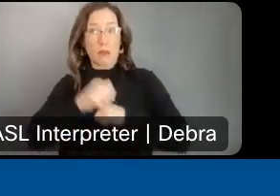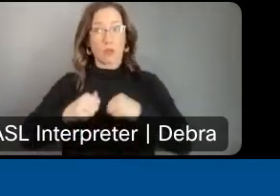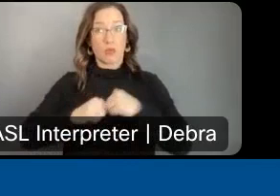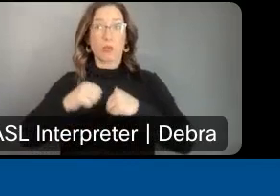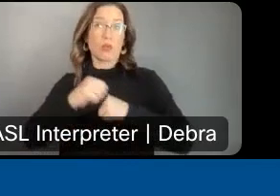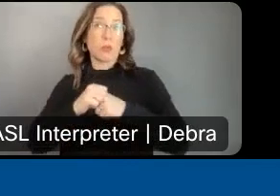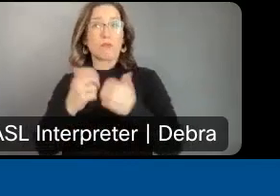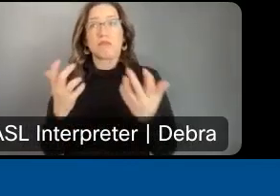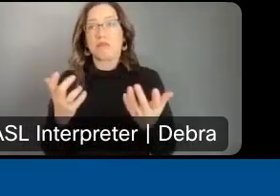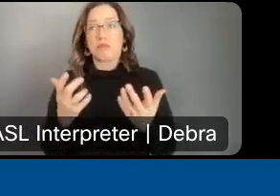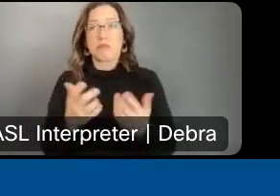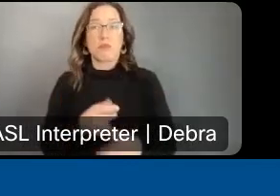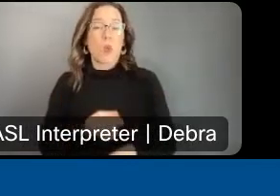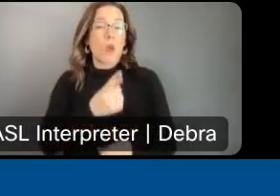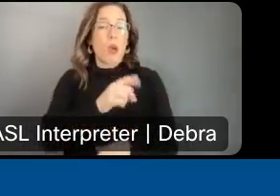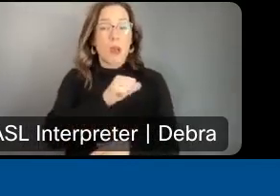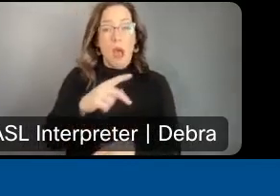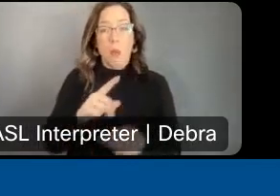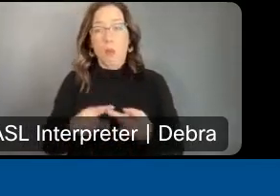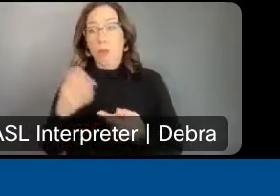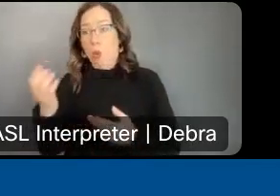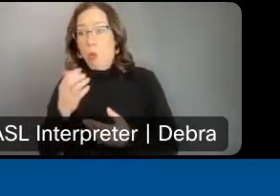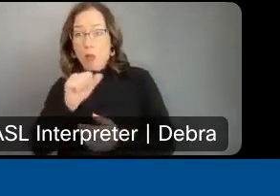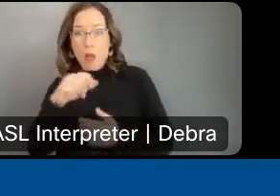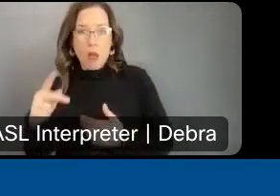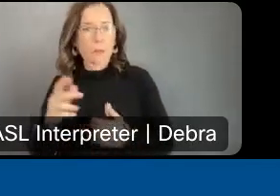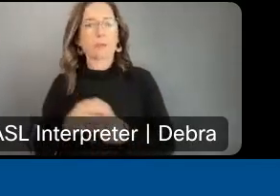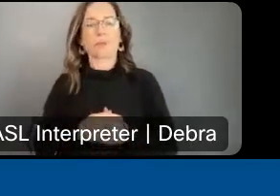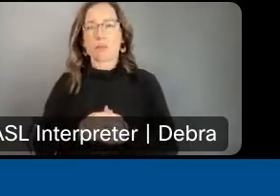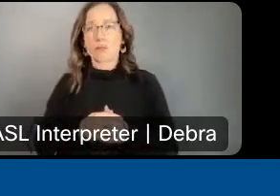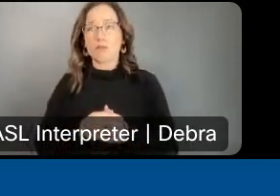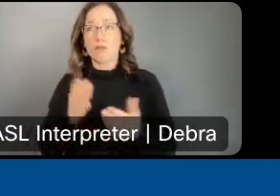Whether that's a single mobile app, something that is truly mission